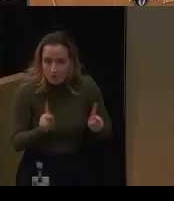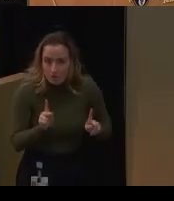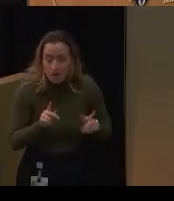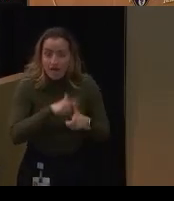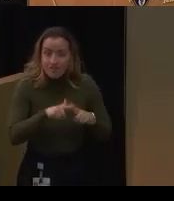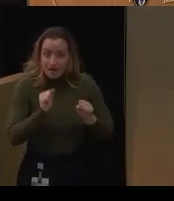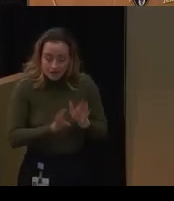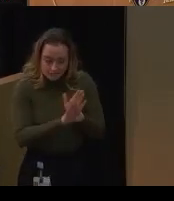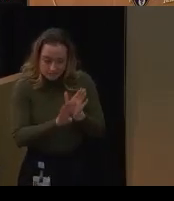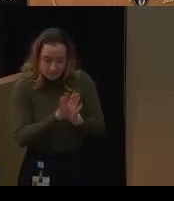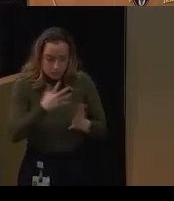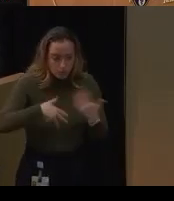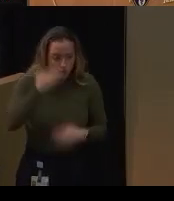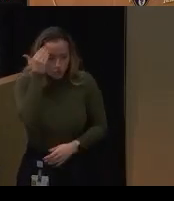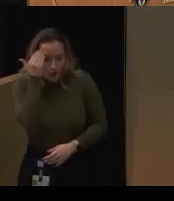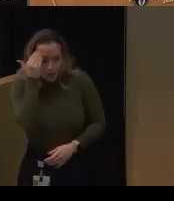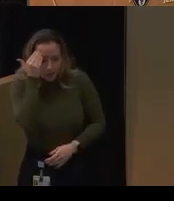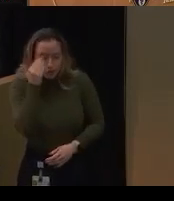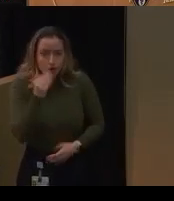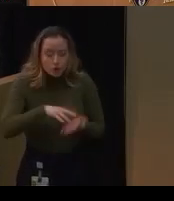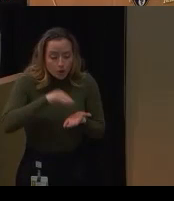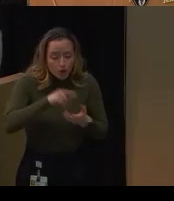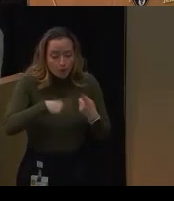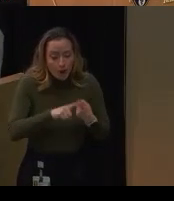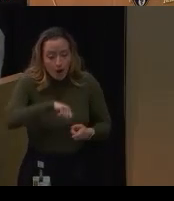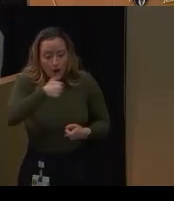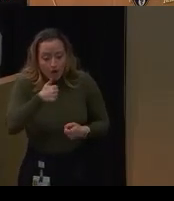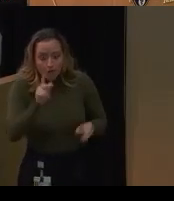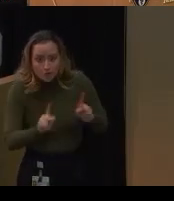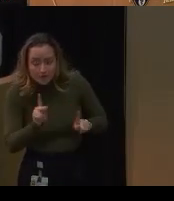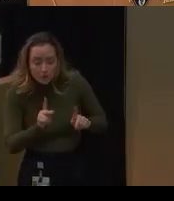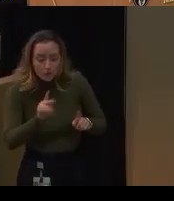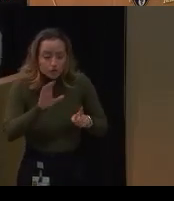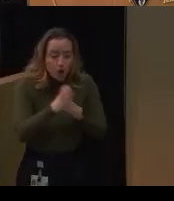their social knowledge about other people other social experiences other cultures in